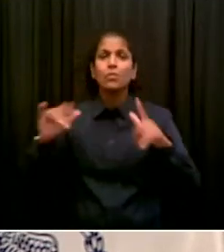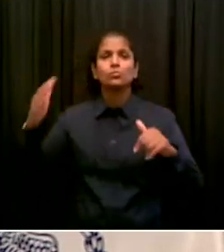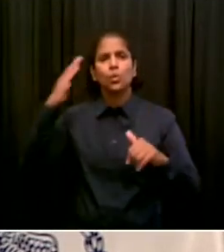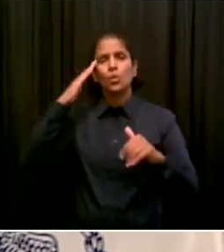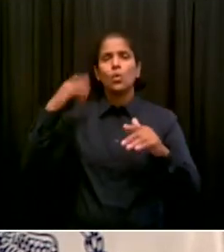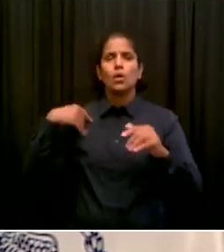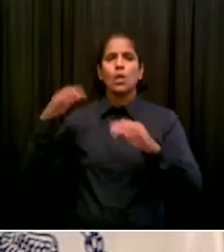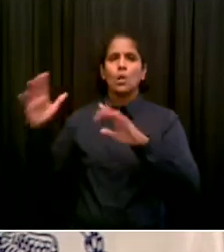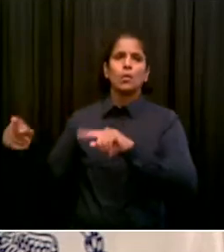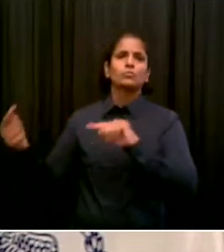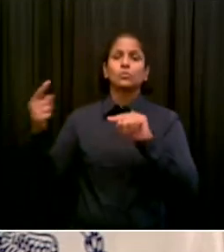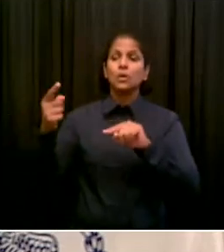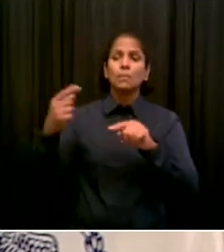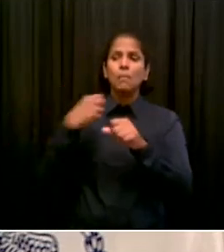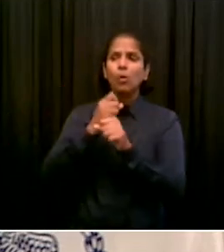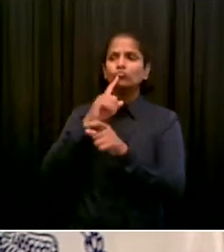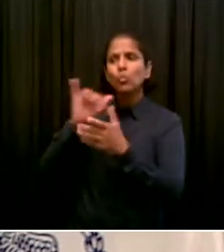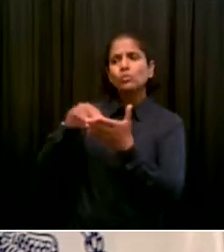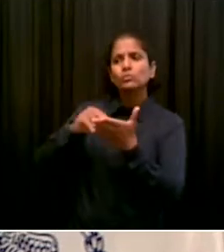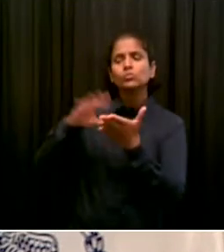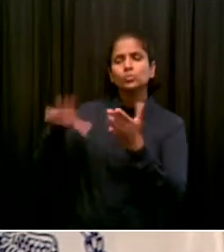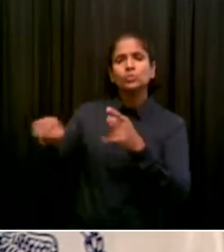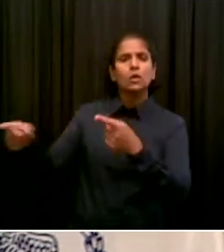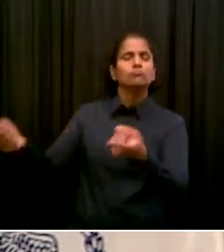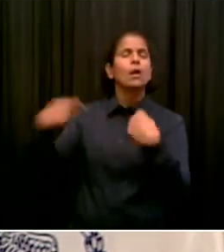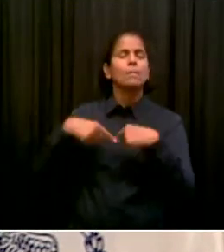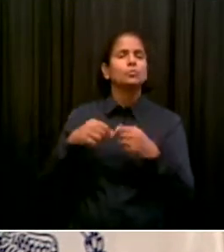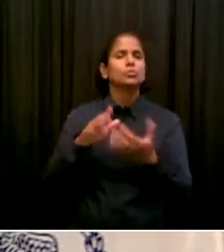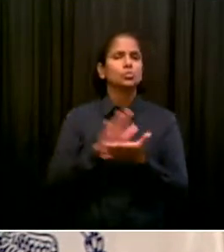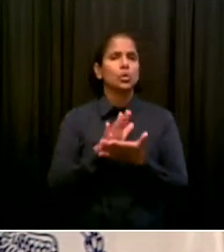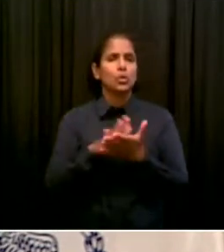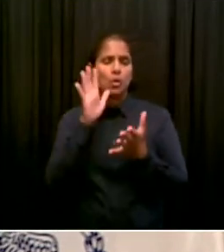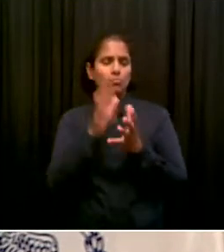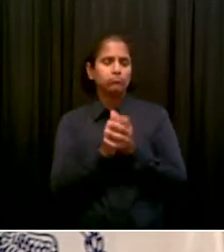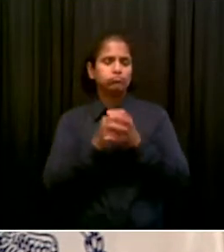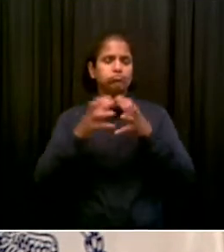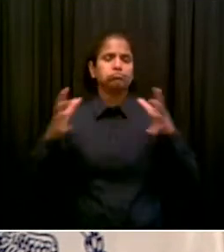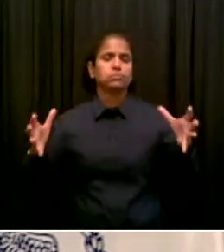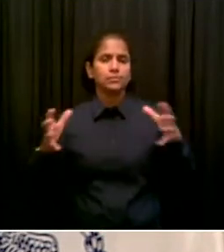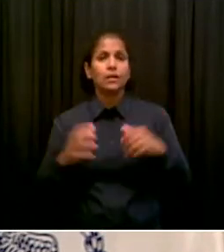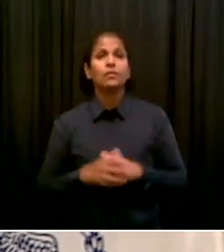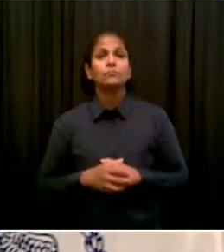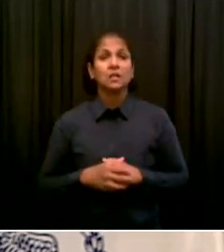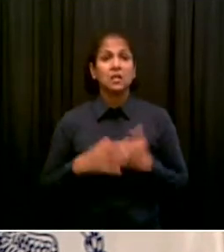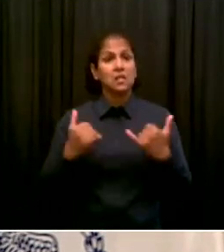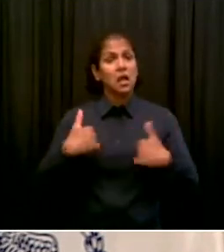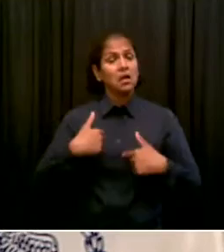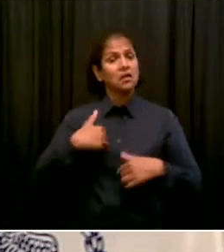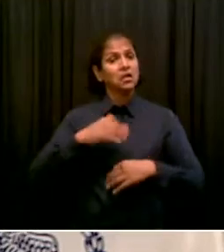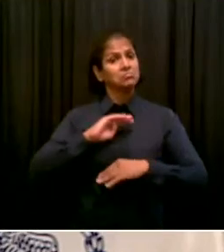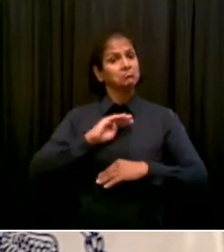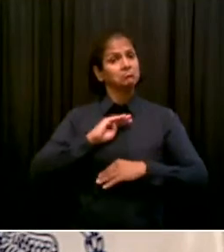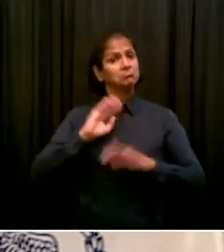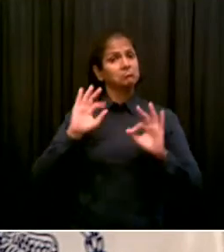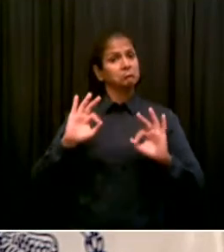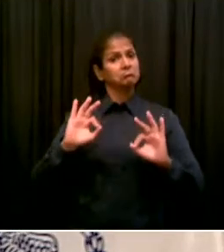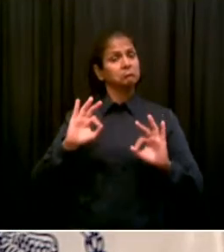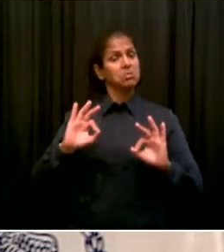PART ENCOORDINATORS TALKING TO